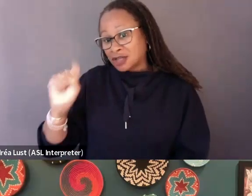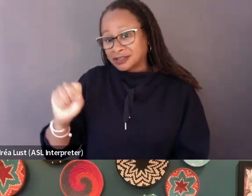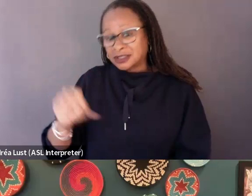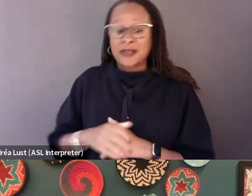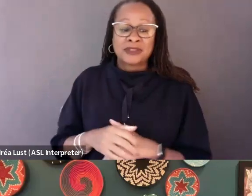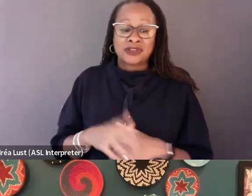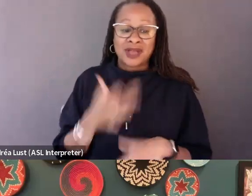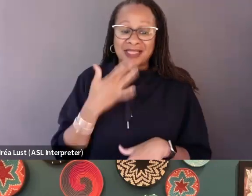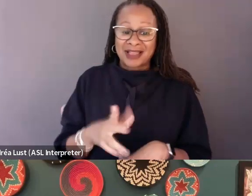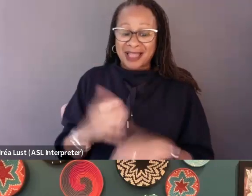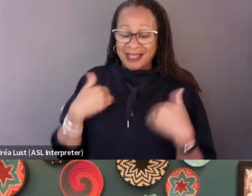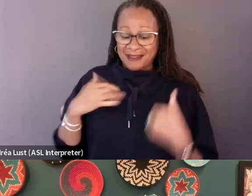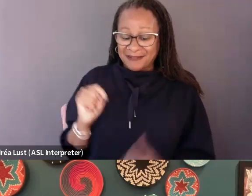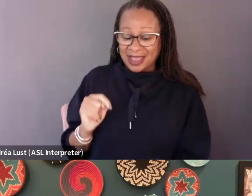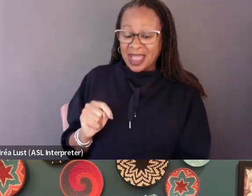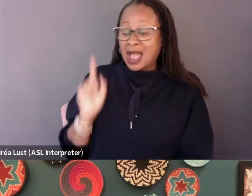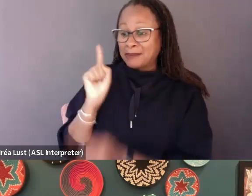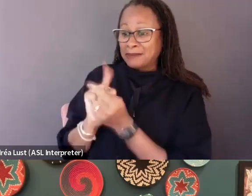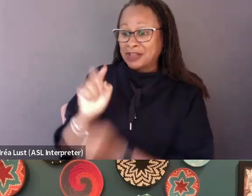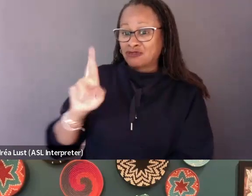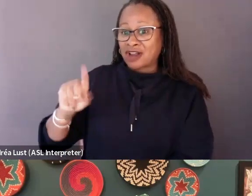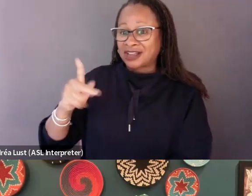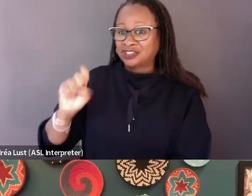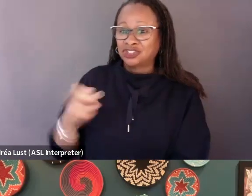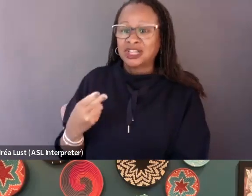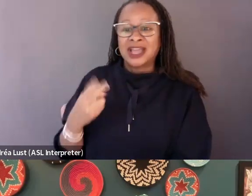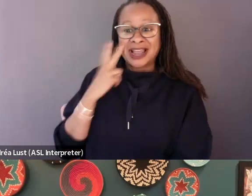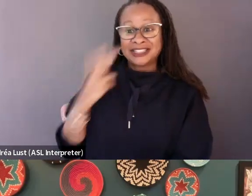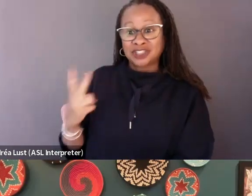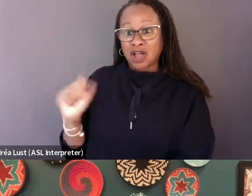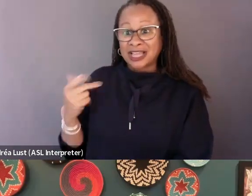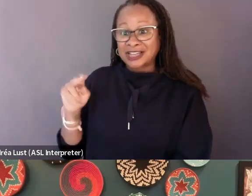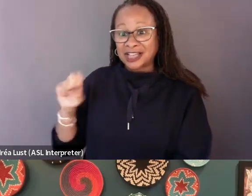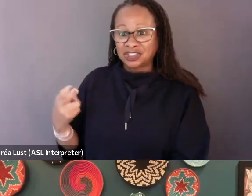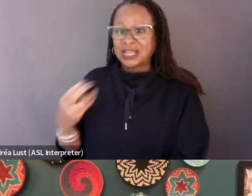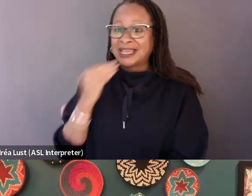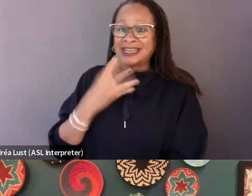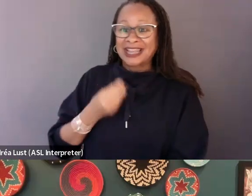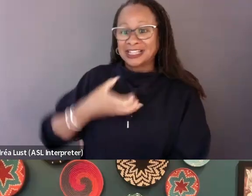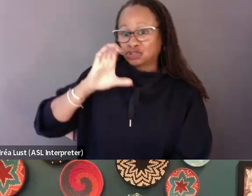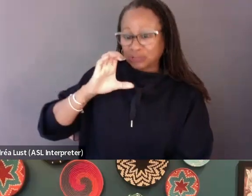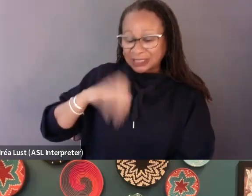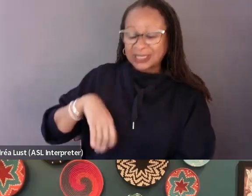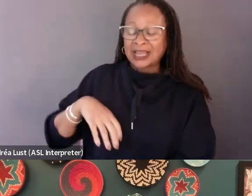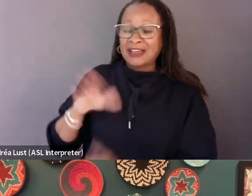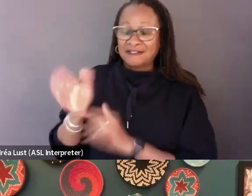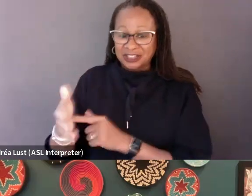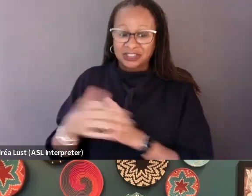and there I saw Ganesh sitting there drinking and eating fish. And so started our friendship. Over the next year and a half,